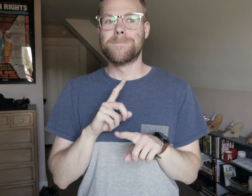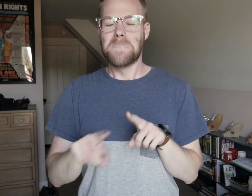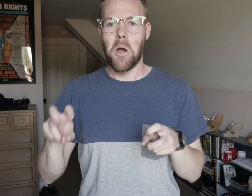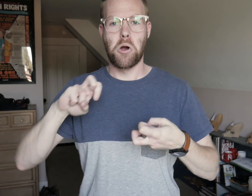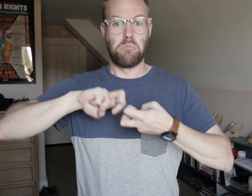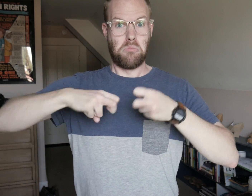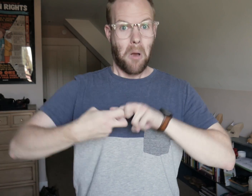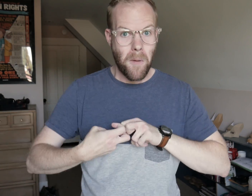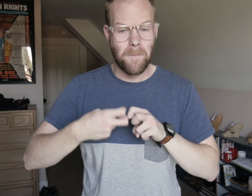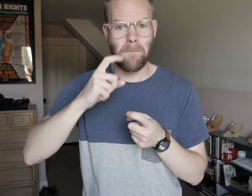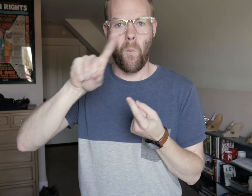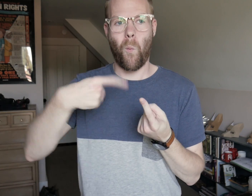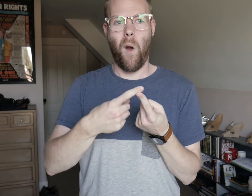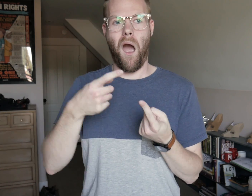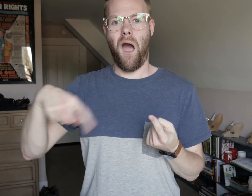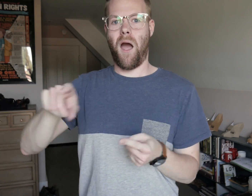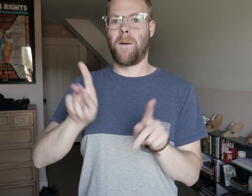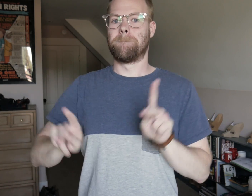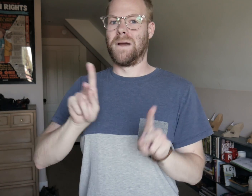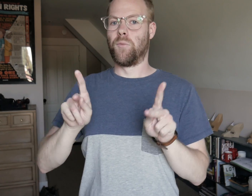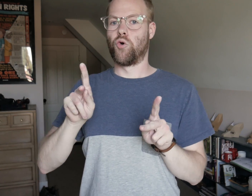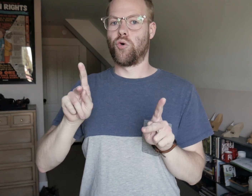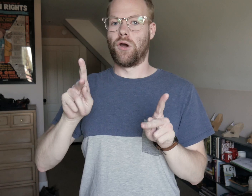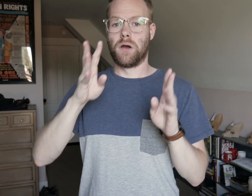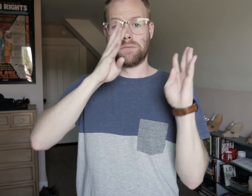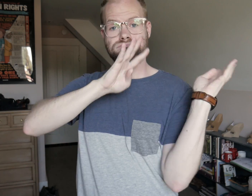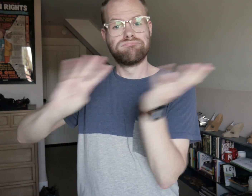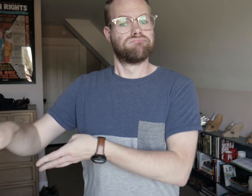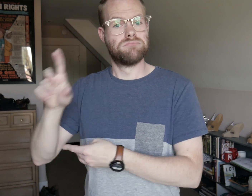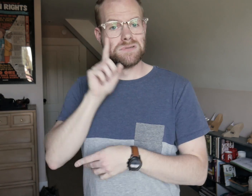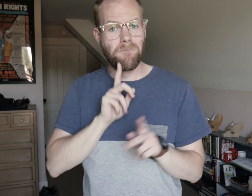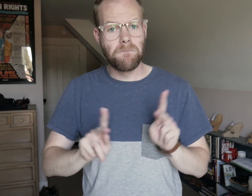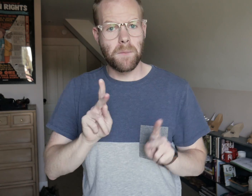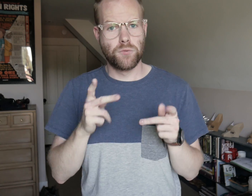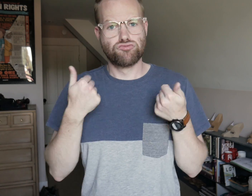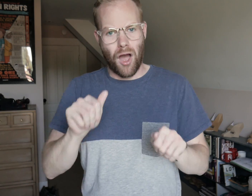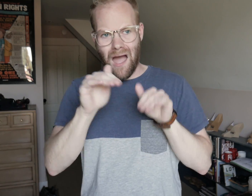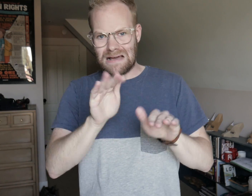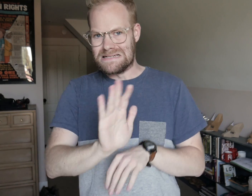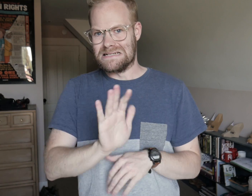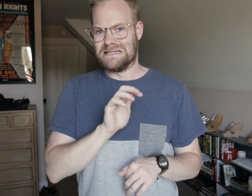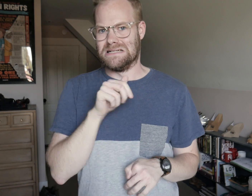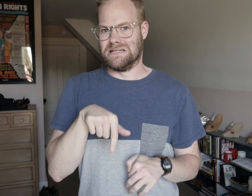But it’s a problem when these people completely ignore deaf people trying to tell them that